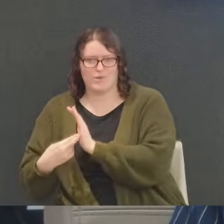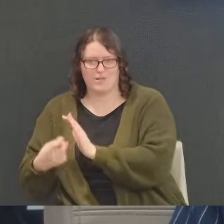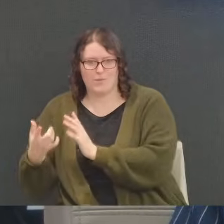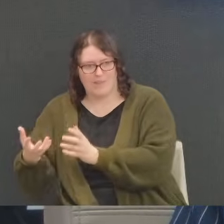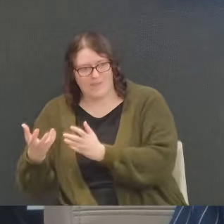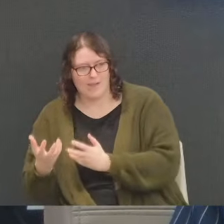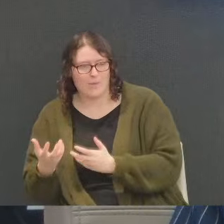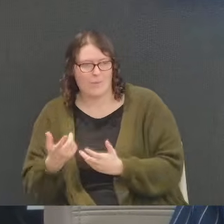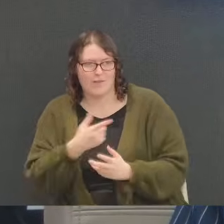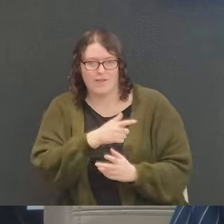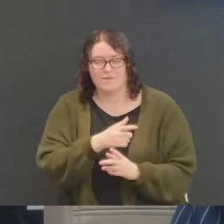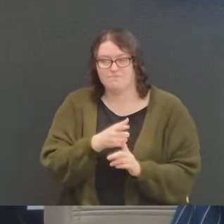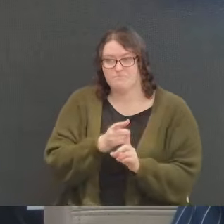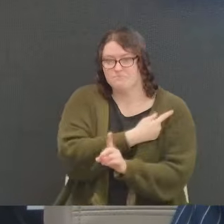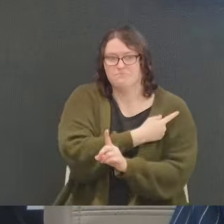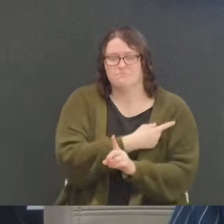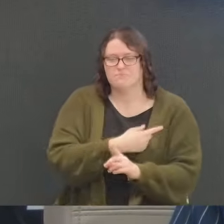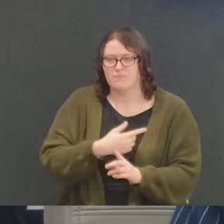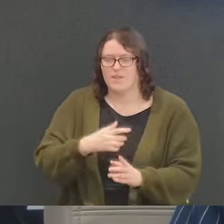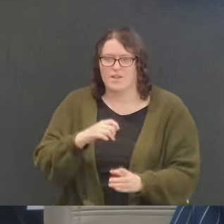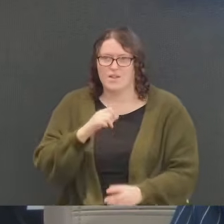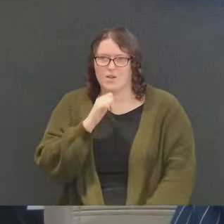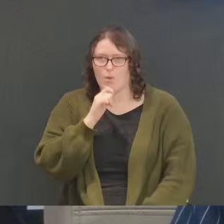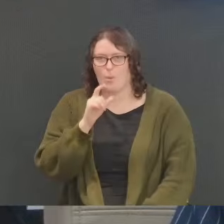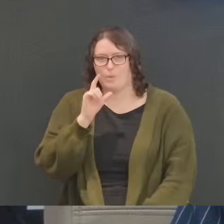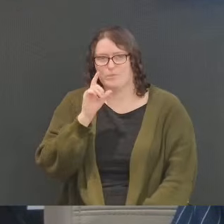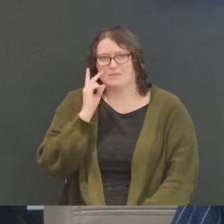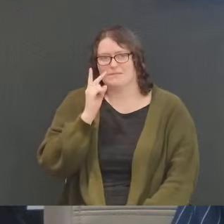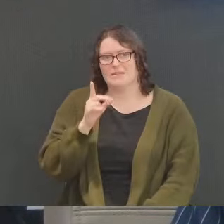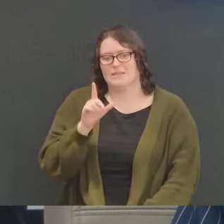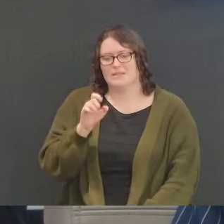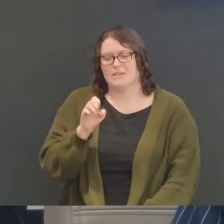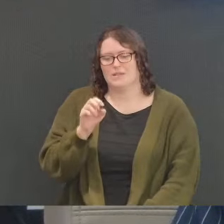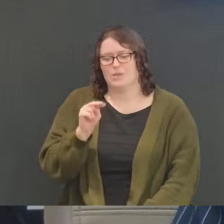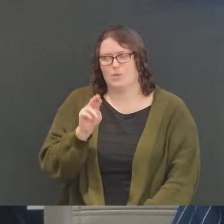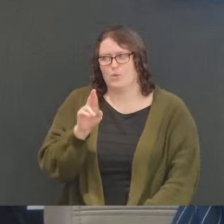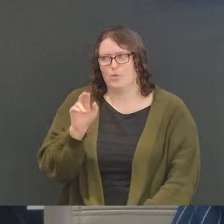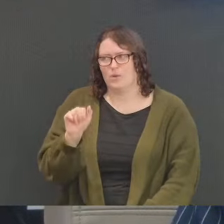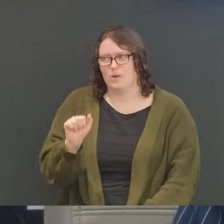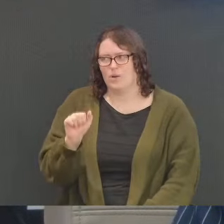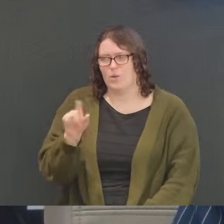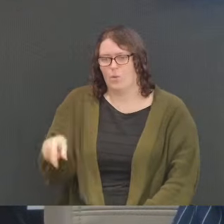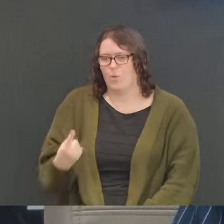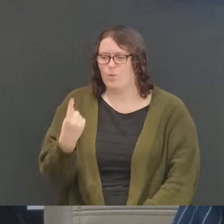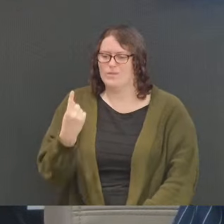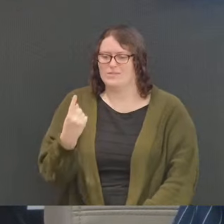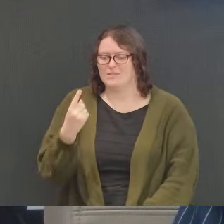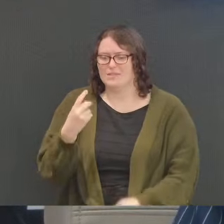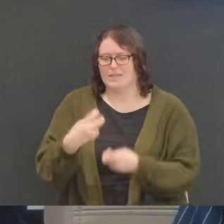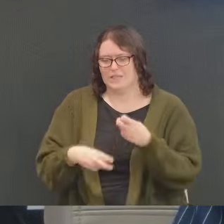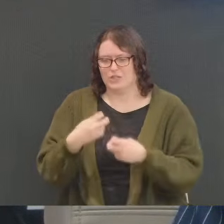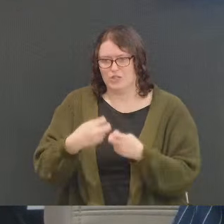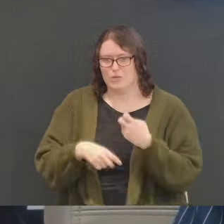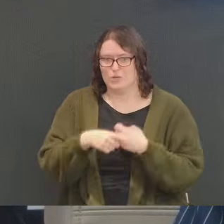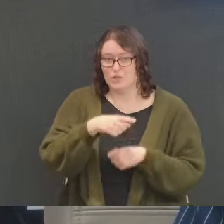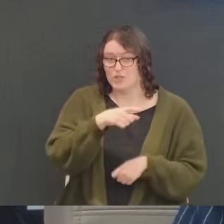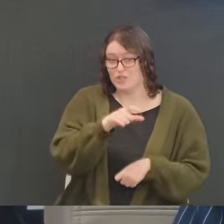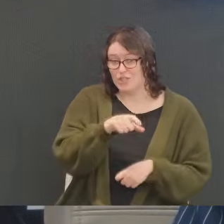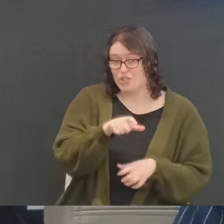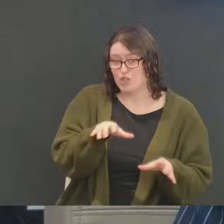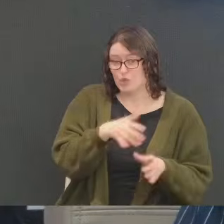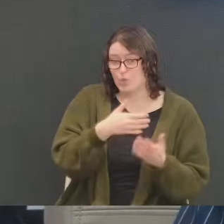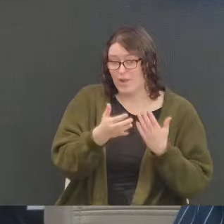see this as a Lenora only issue. Lenora has to do what that board tells her to do. And I want to get